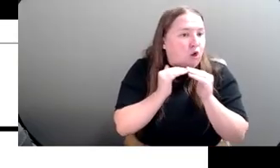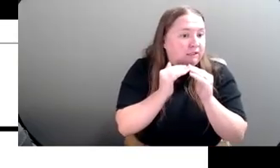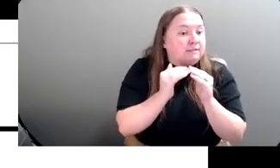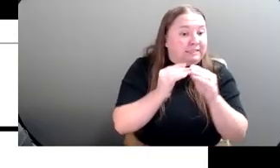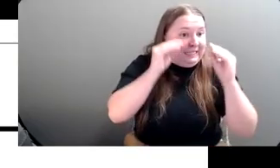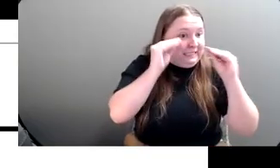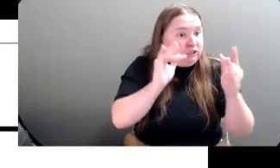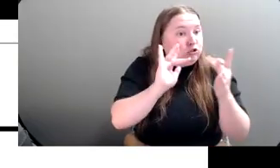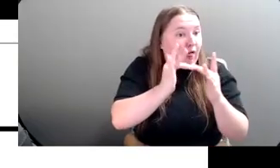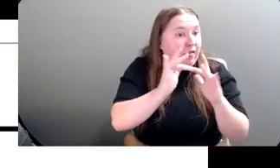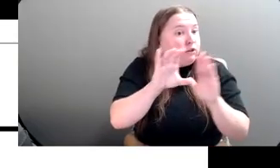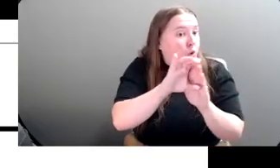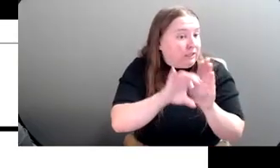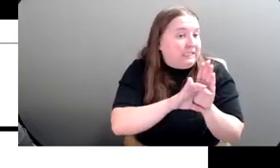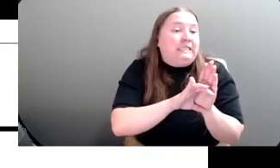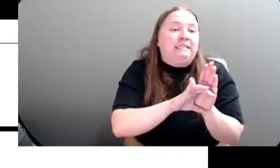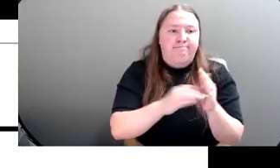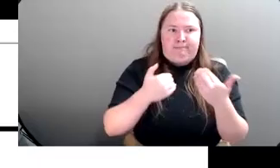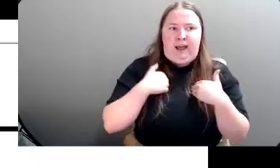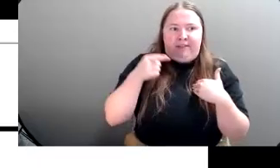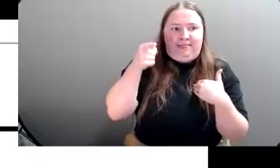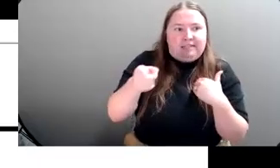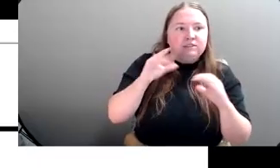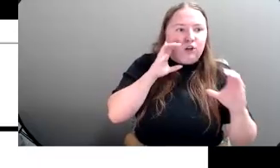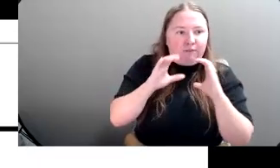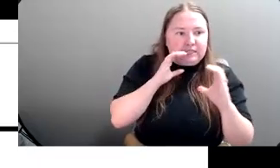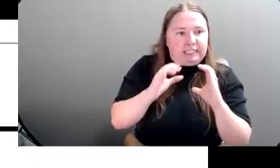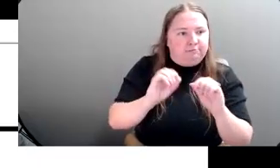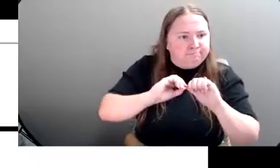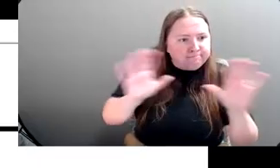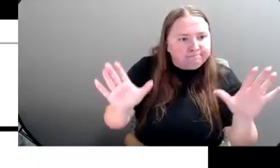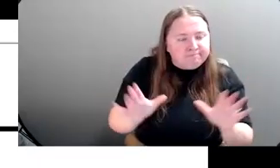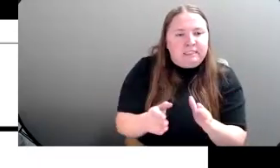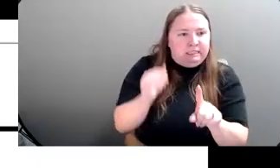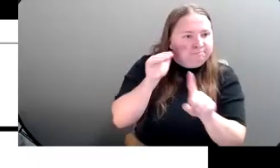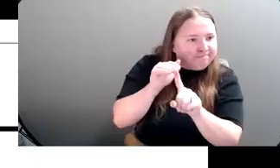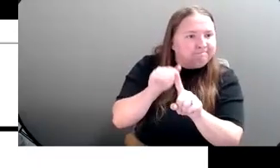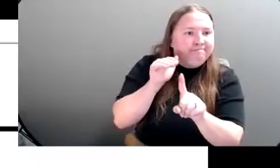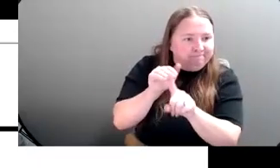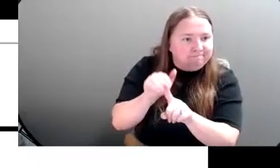courses, have this conversation. Okay, just keep reminding each other.